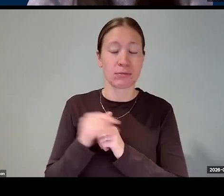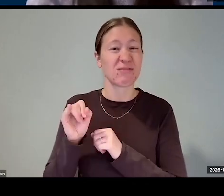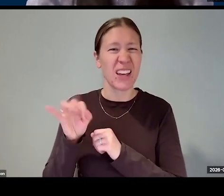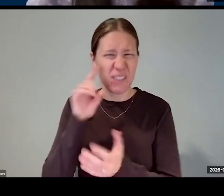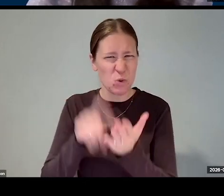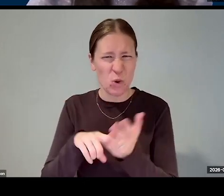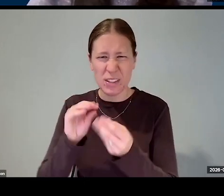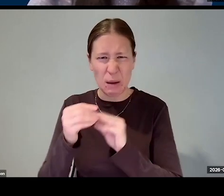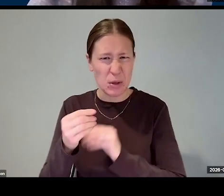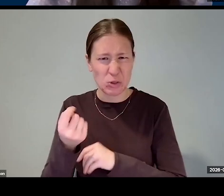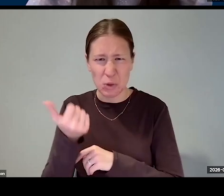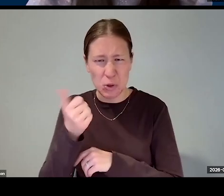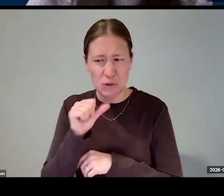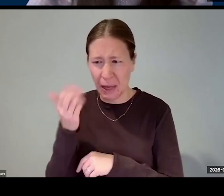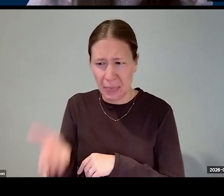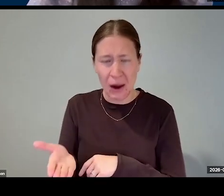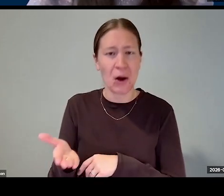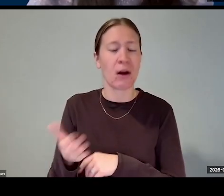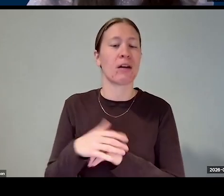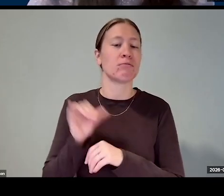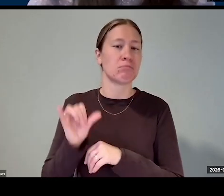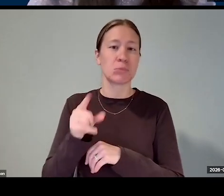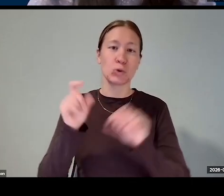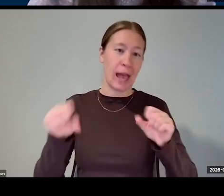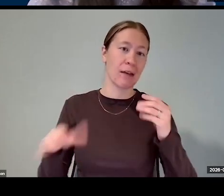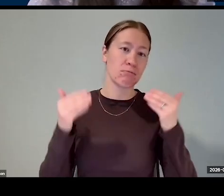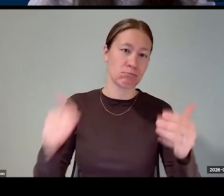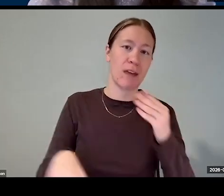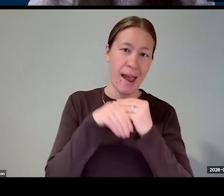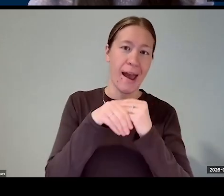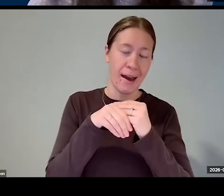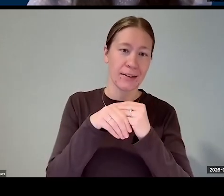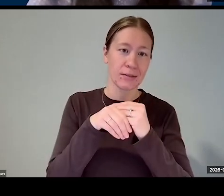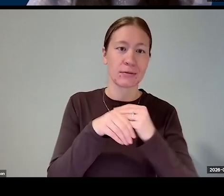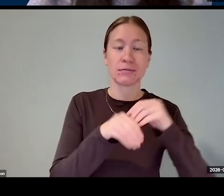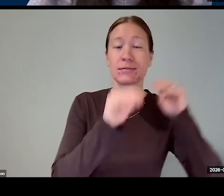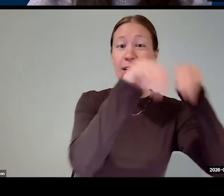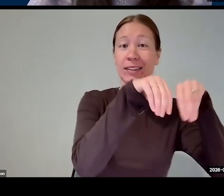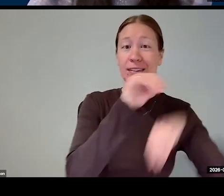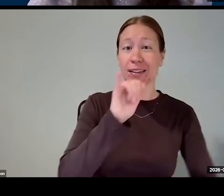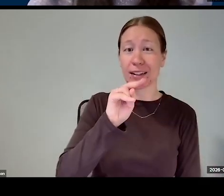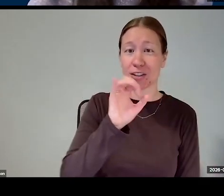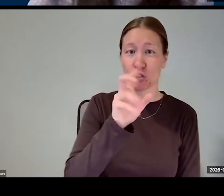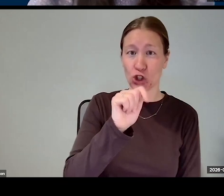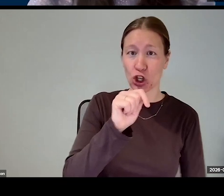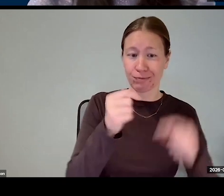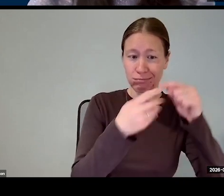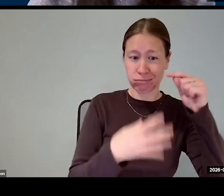or you just don't see them, you can add them in by clicking insert and then slide numbers.